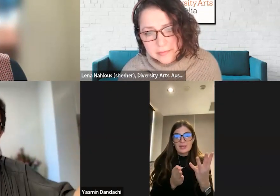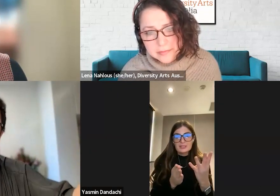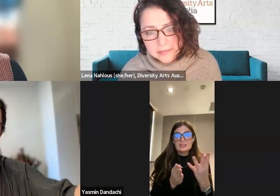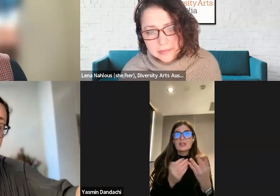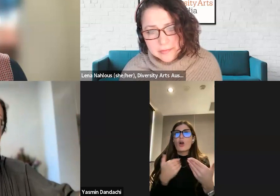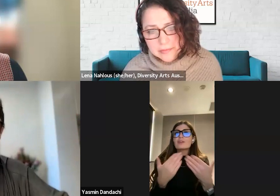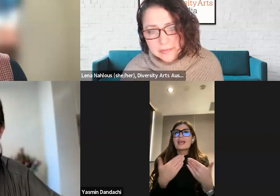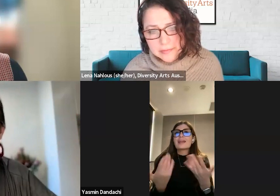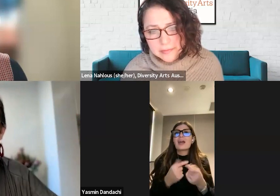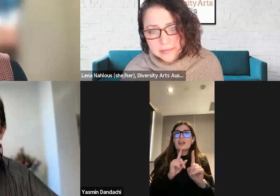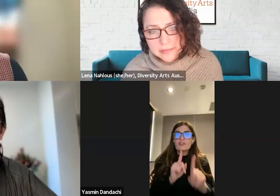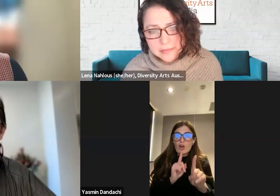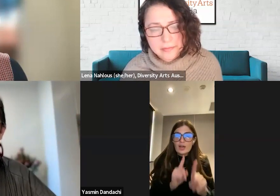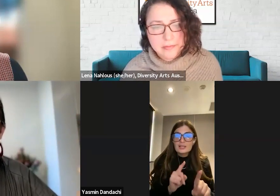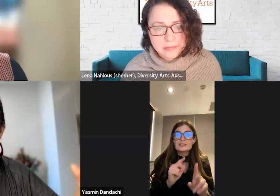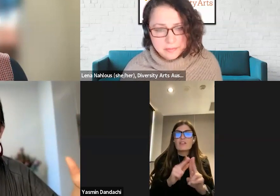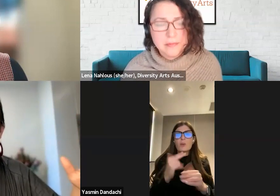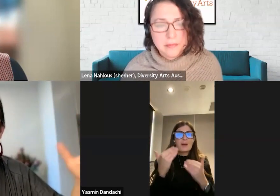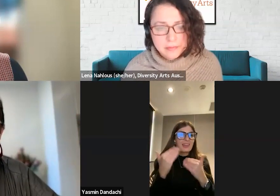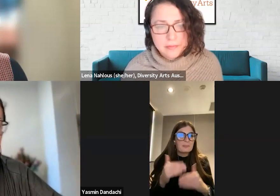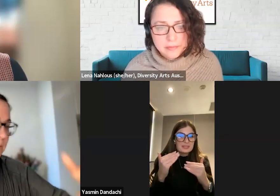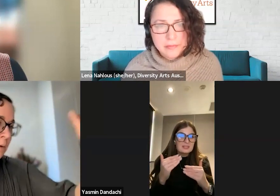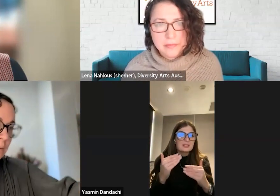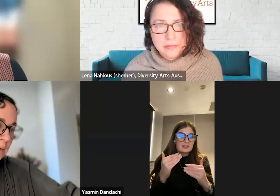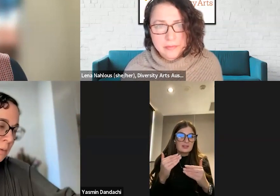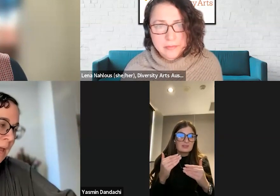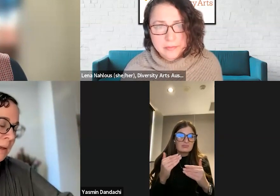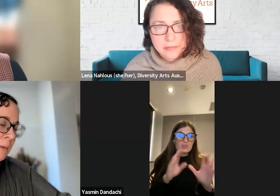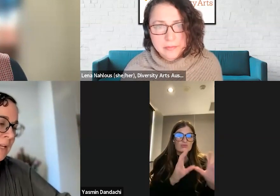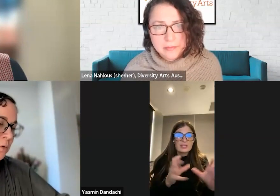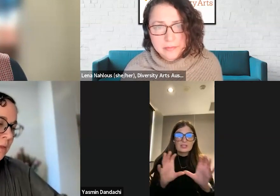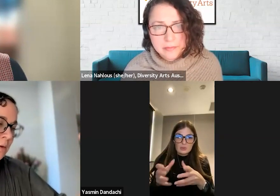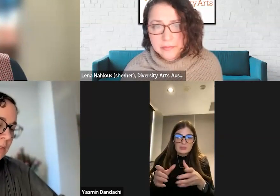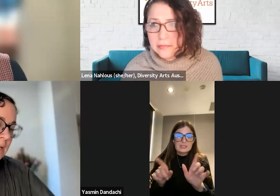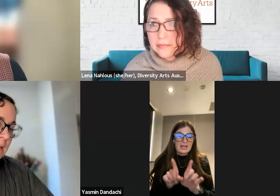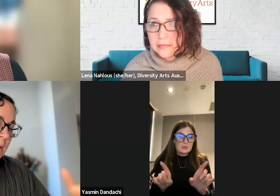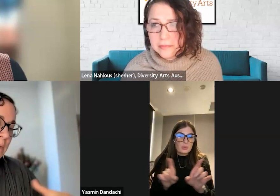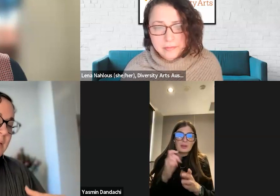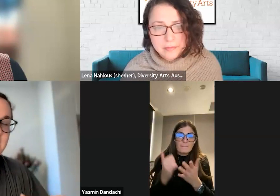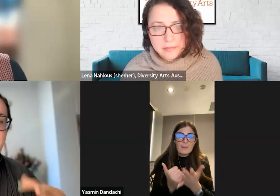in some cases, quite limited pool so, you know, and make sure that those that wisdom is